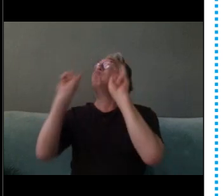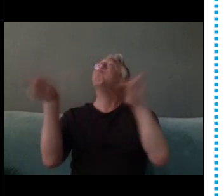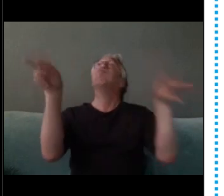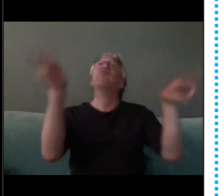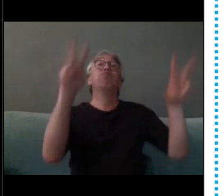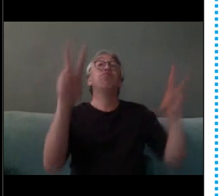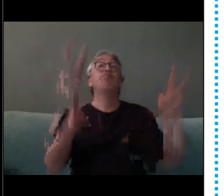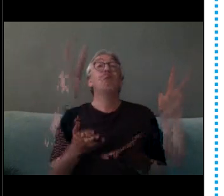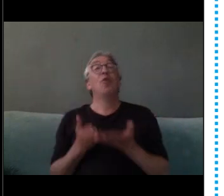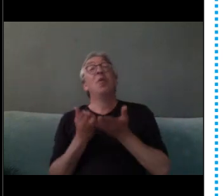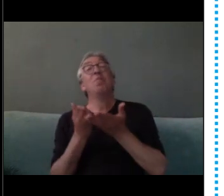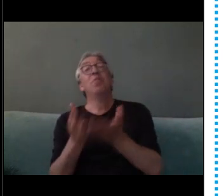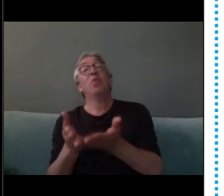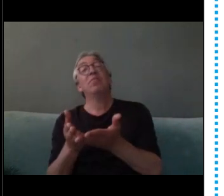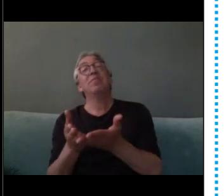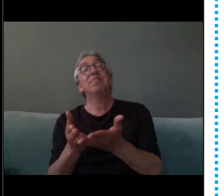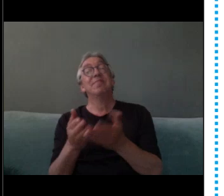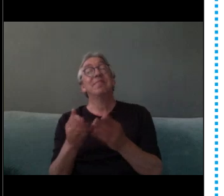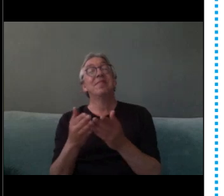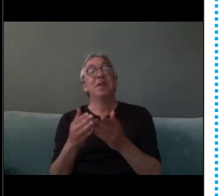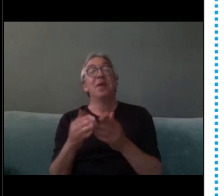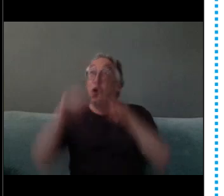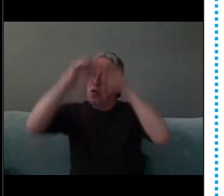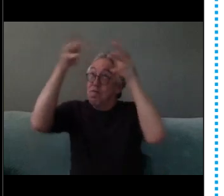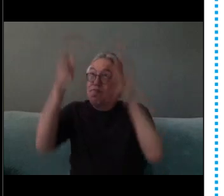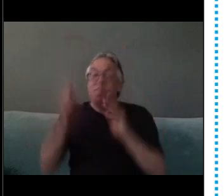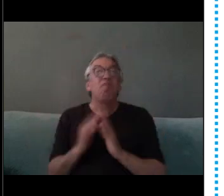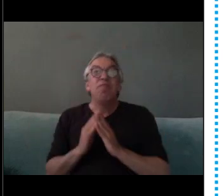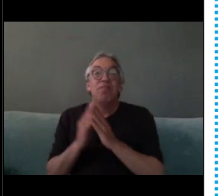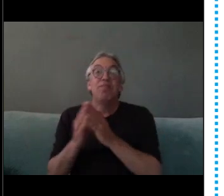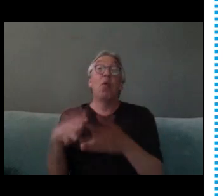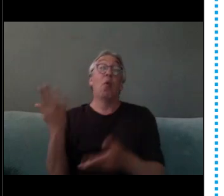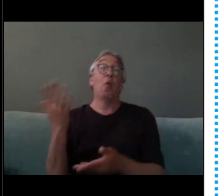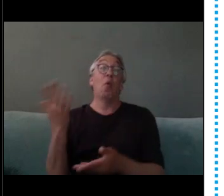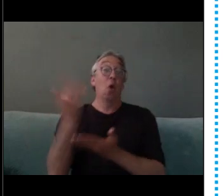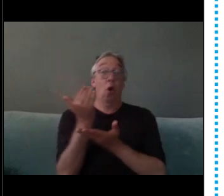not repeal by mechanical means they don't go under this regulation.